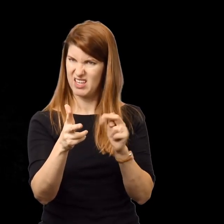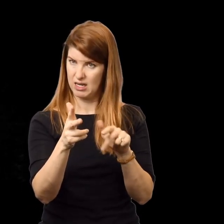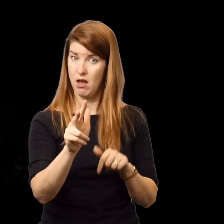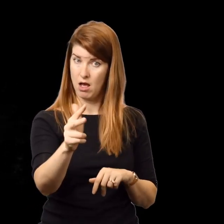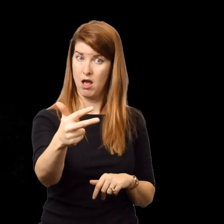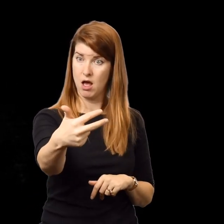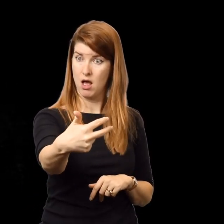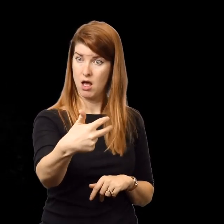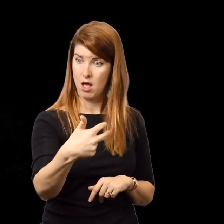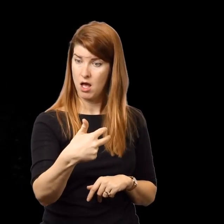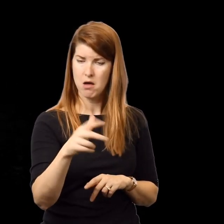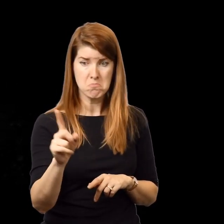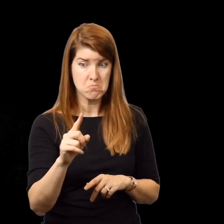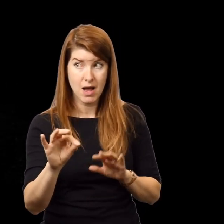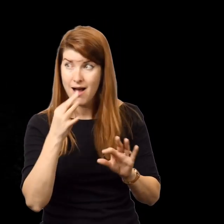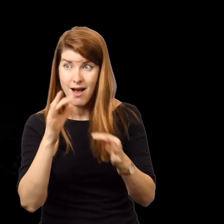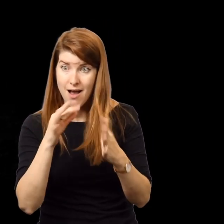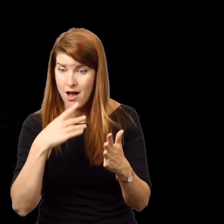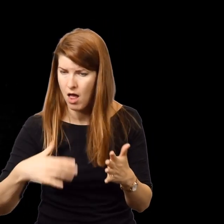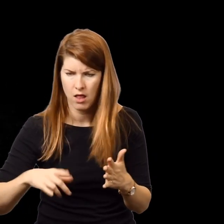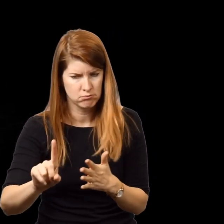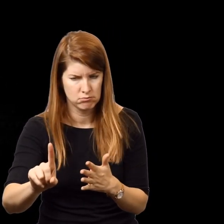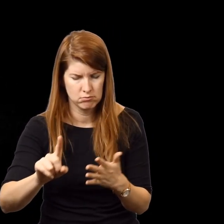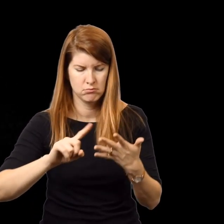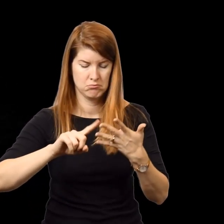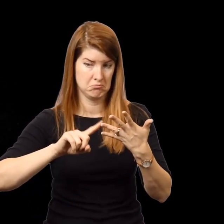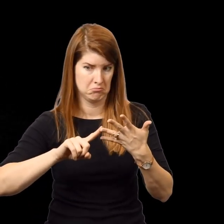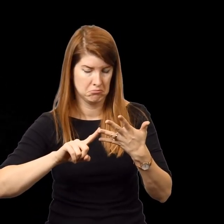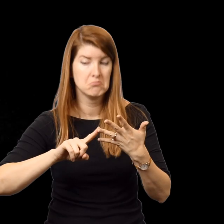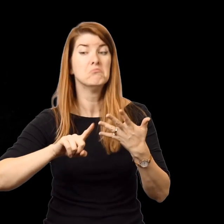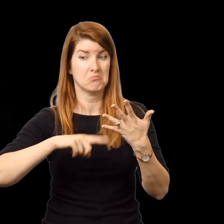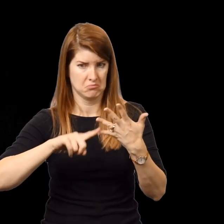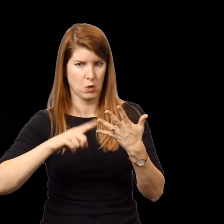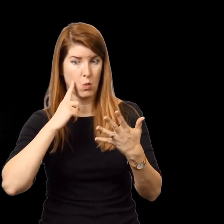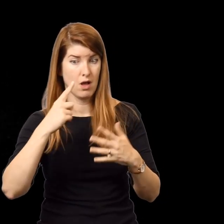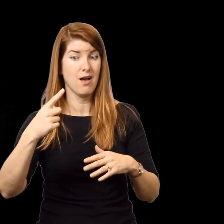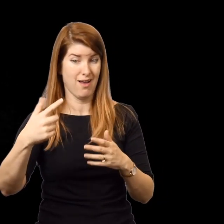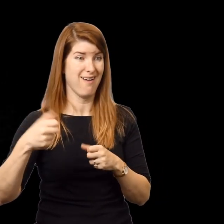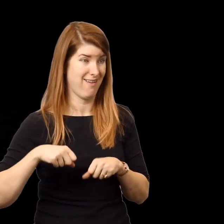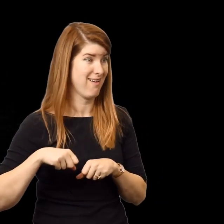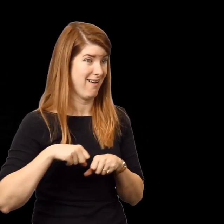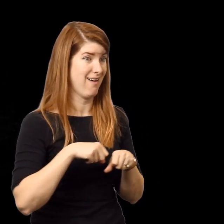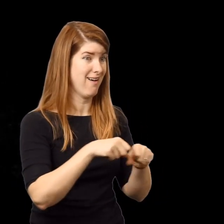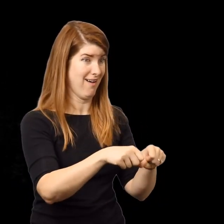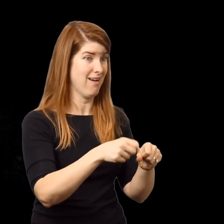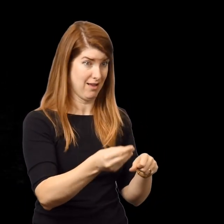In this aisle we're going to put all our things. We're not going to eat stuff yet. And then we're going to go to the cashier, and we're going to have to give them money.